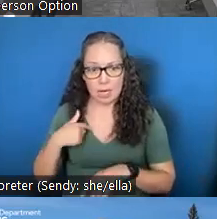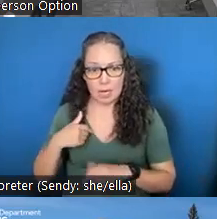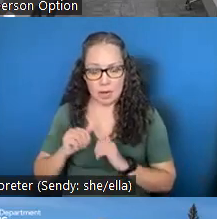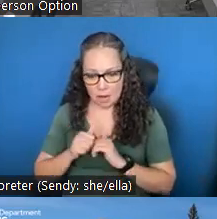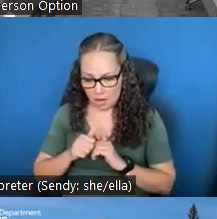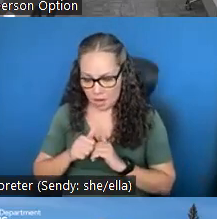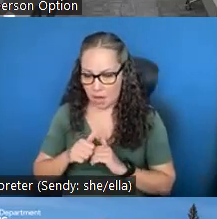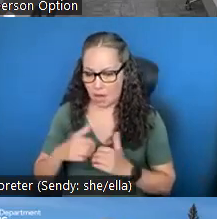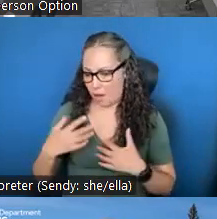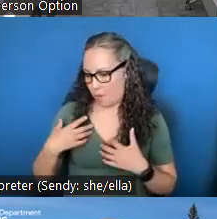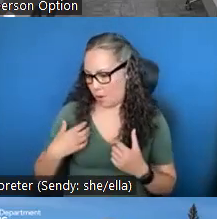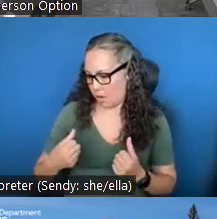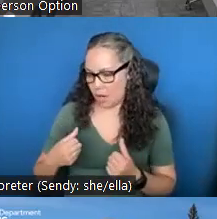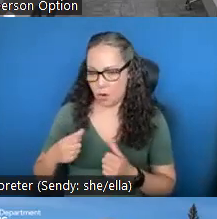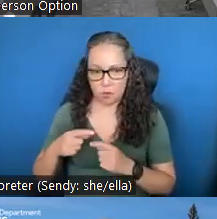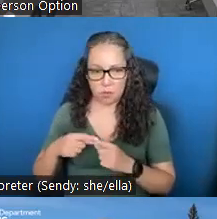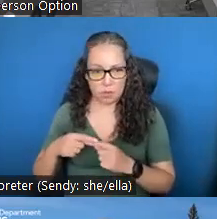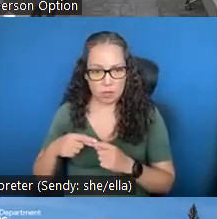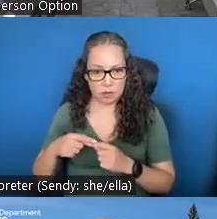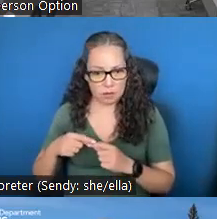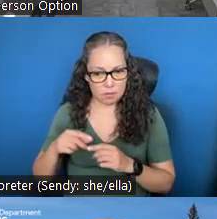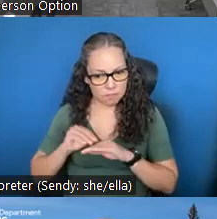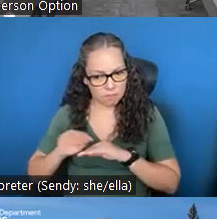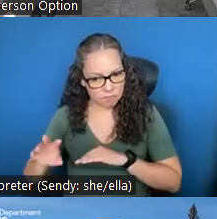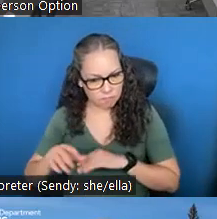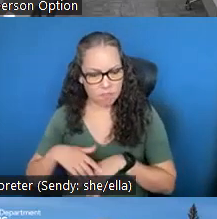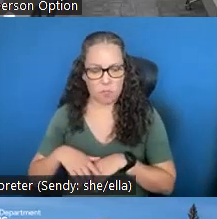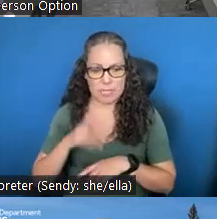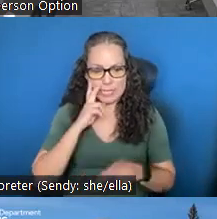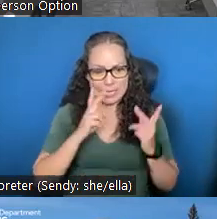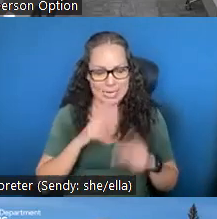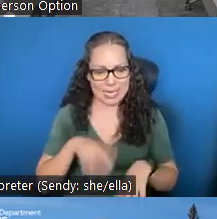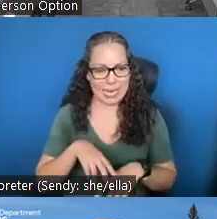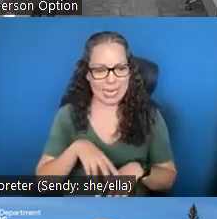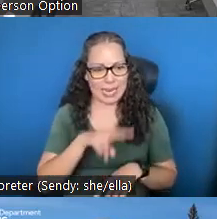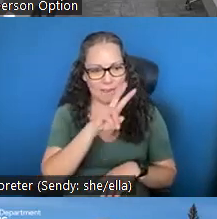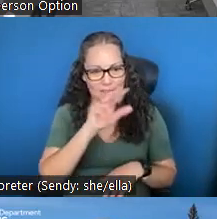um we also are seeing that in Medicare and in the VA system challenges in accessing